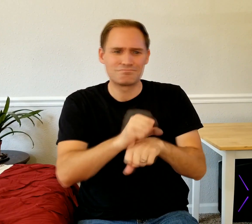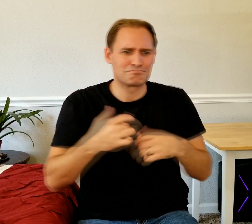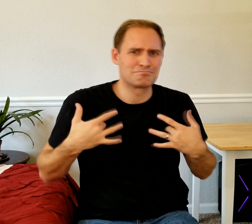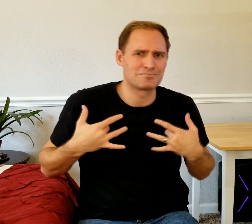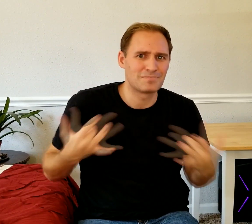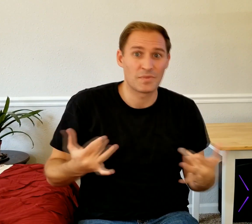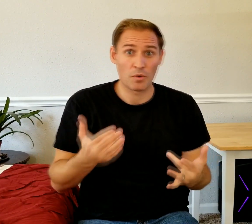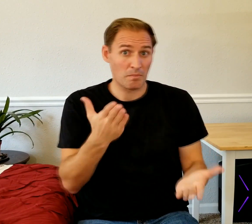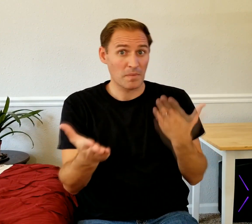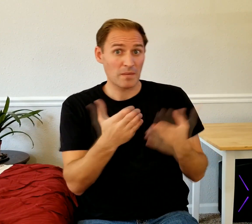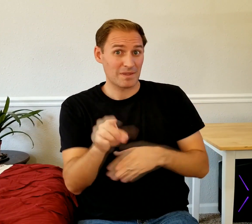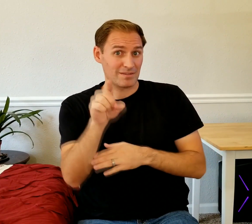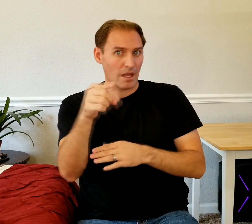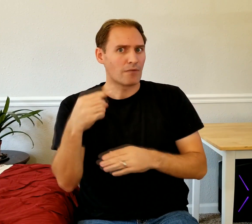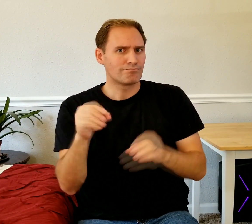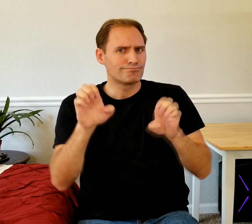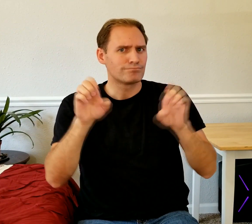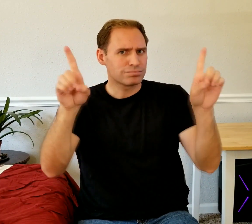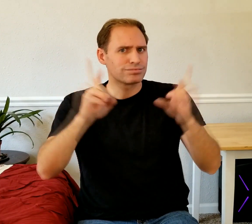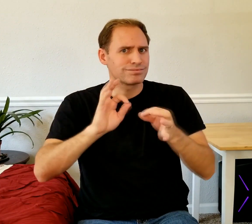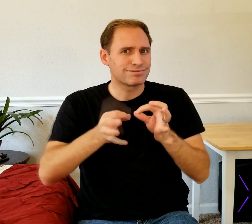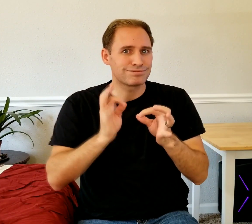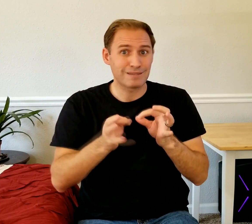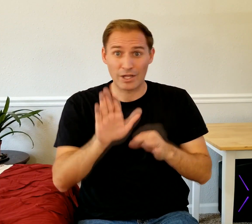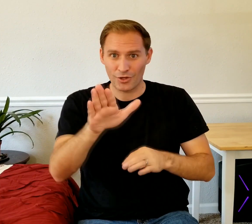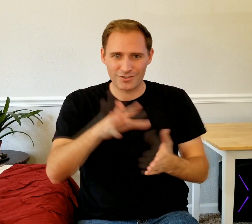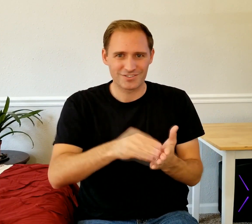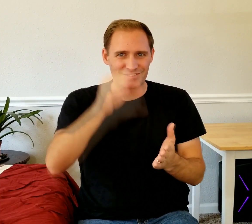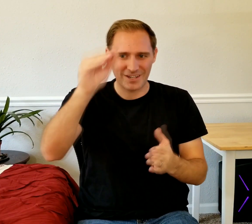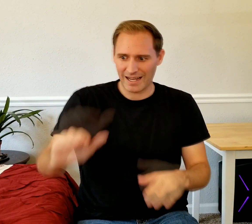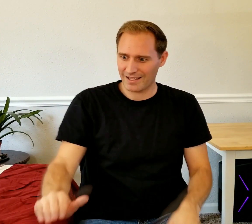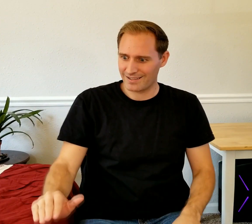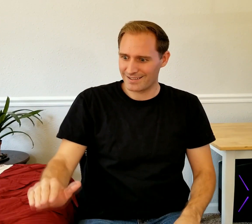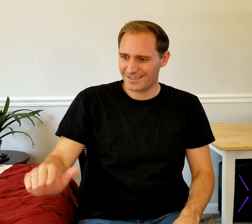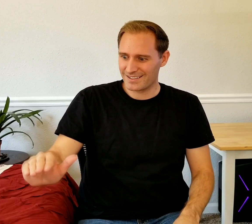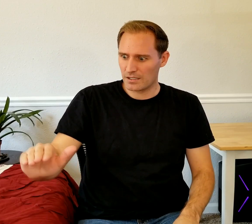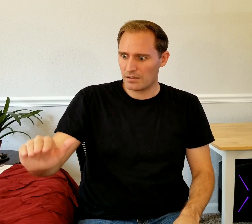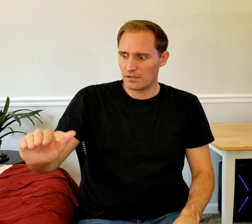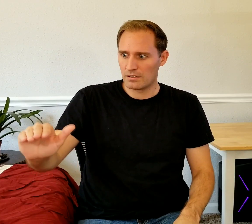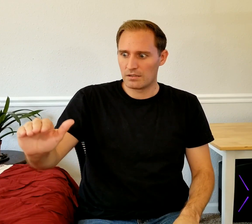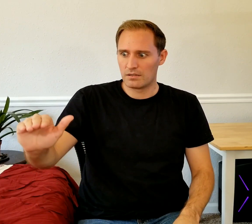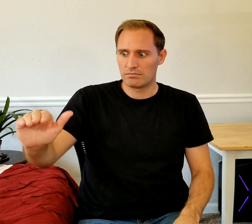them. Maybe you're an educational interpreter and your student is progressing through the grades and all of a sudden you find yourself